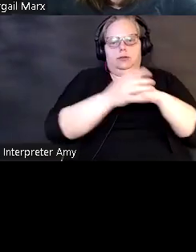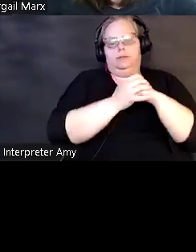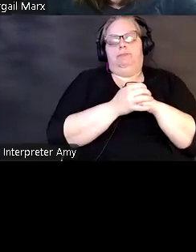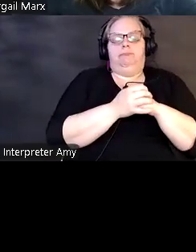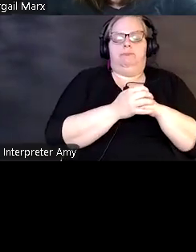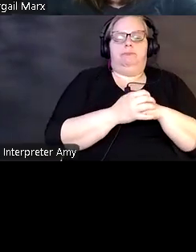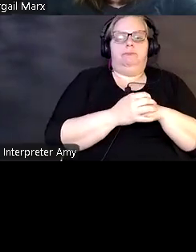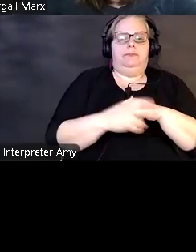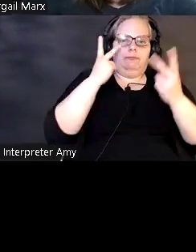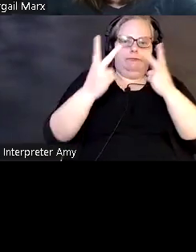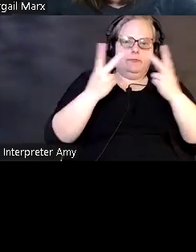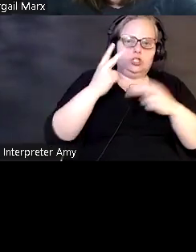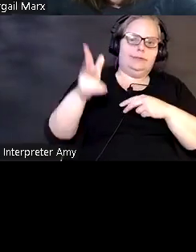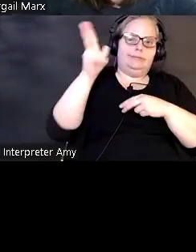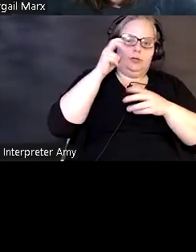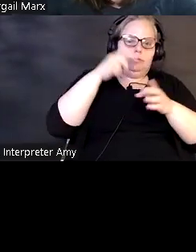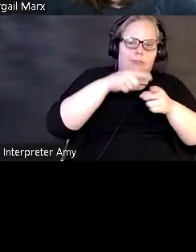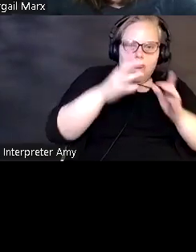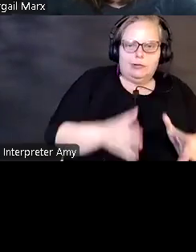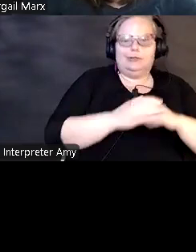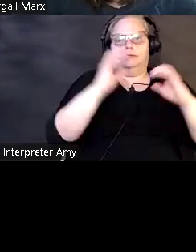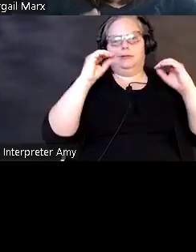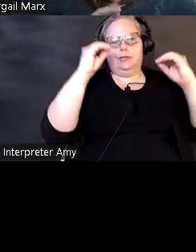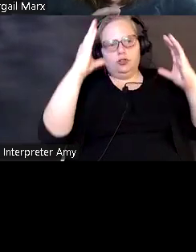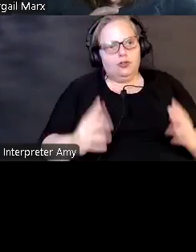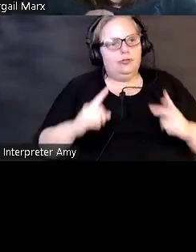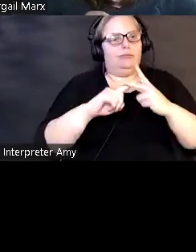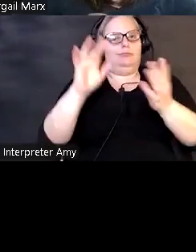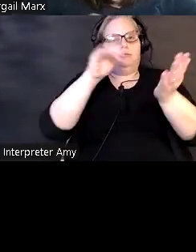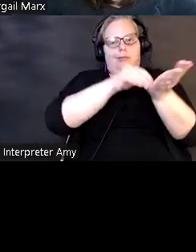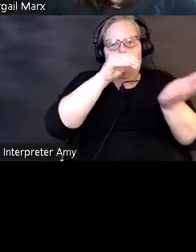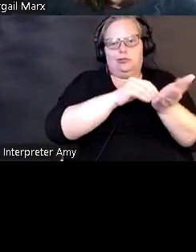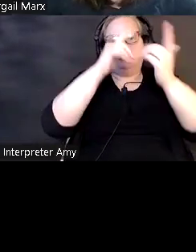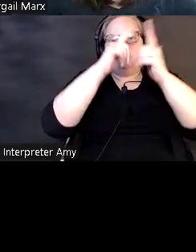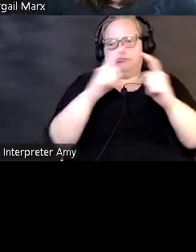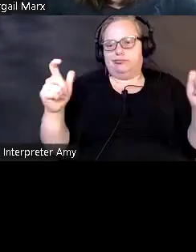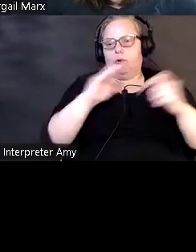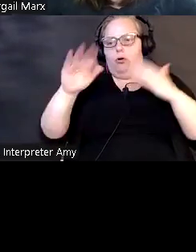educators, medical providers, all of these people bring unique knowledge and experience